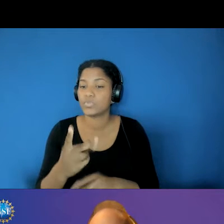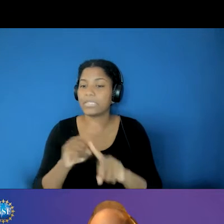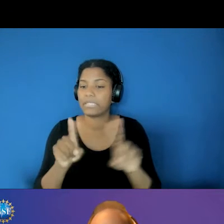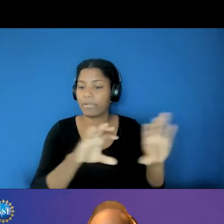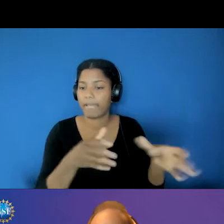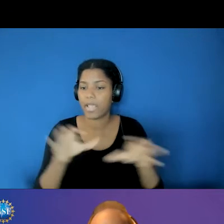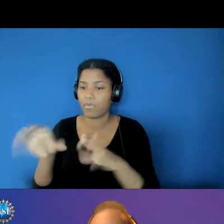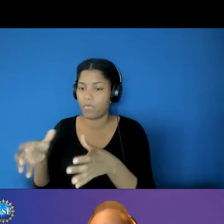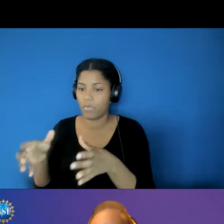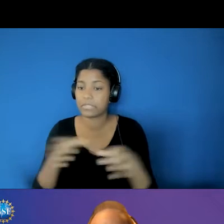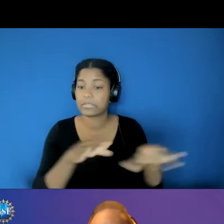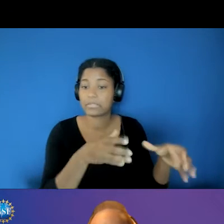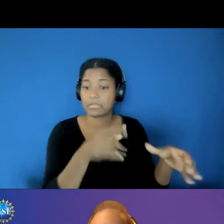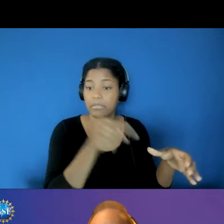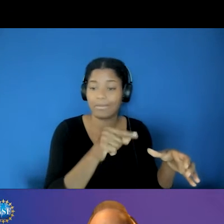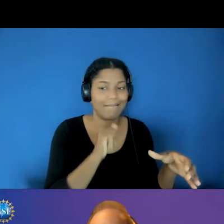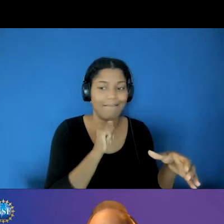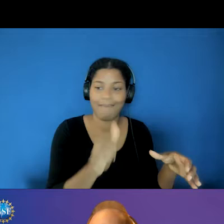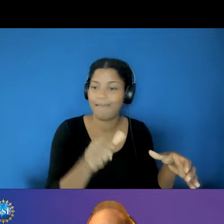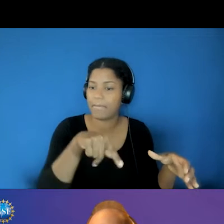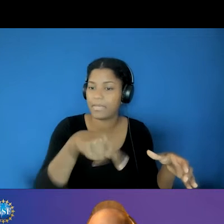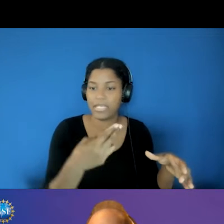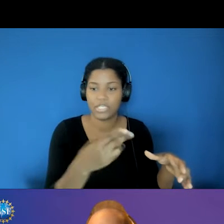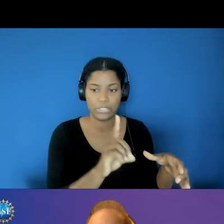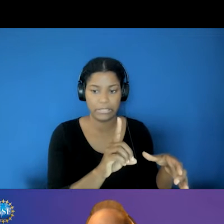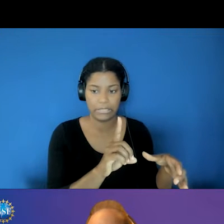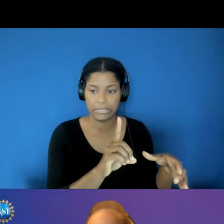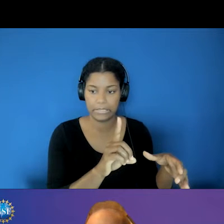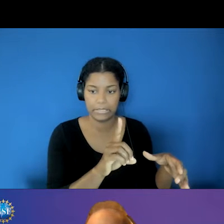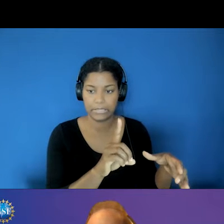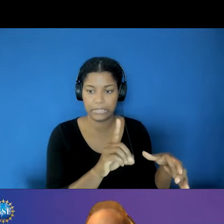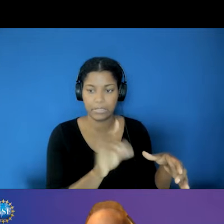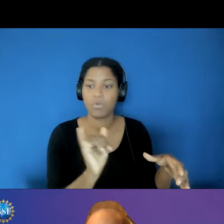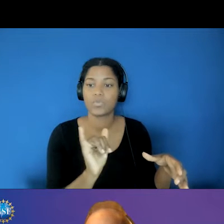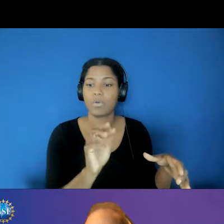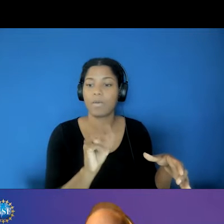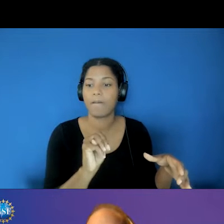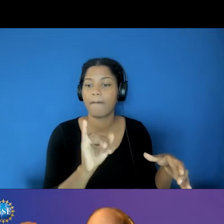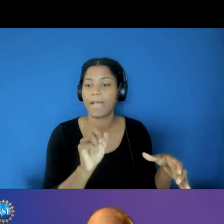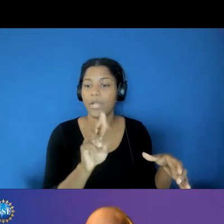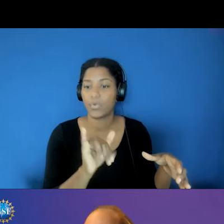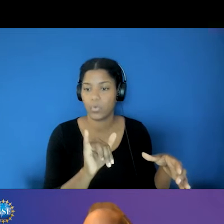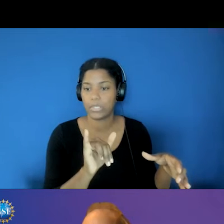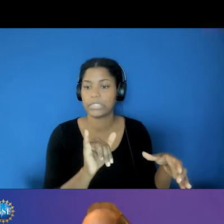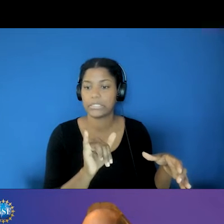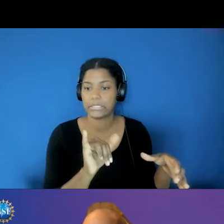One is non-PhD, granting institutions and minority serving institutions. So, there's a pot of money,